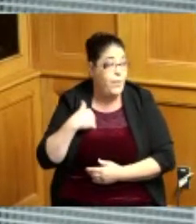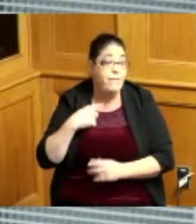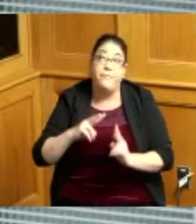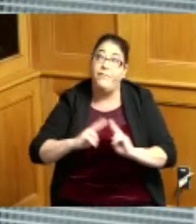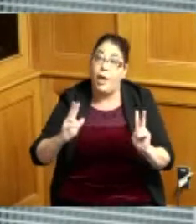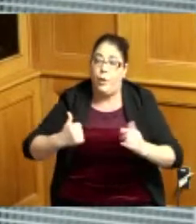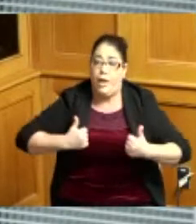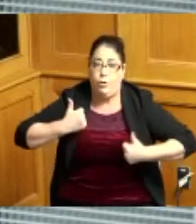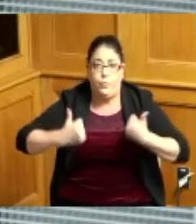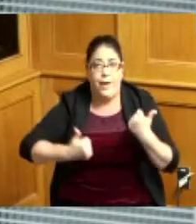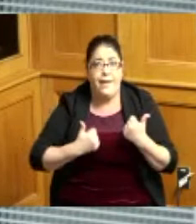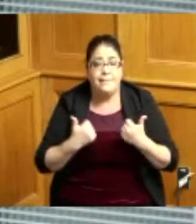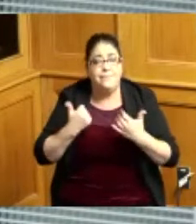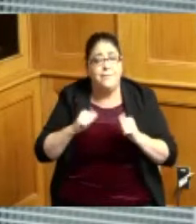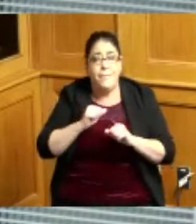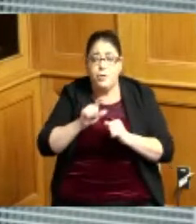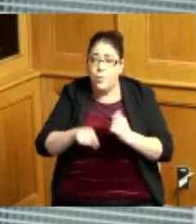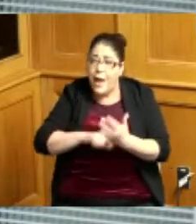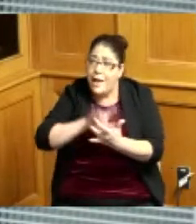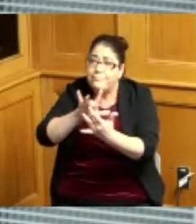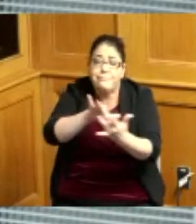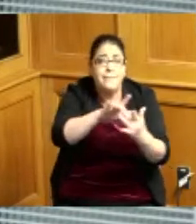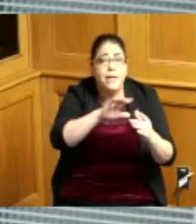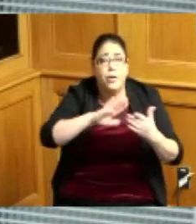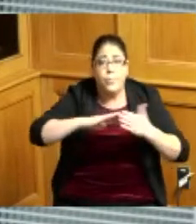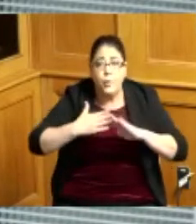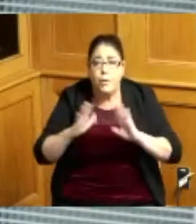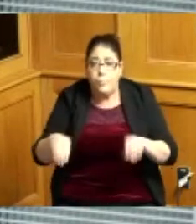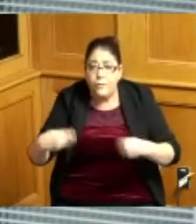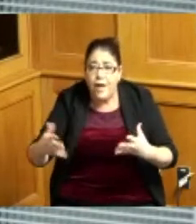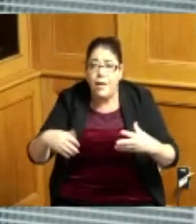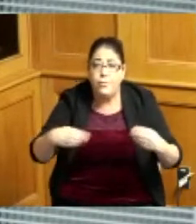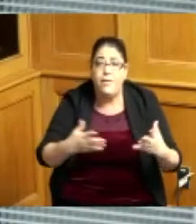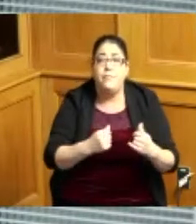making sure that we're in the community providing these services we're keeping a really close eye